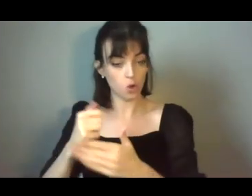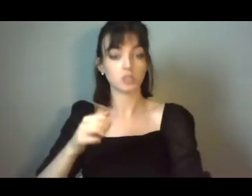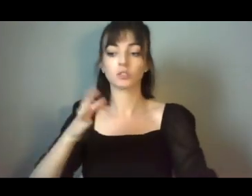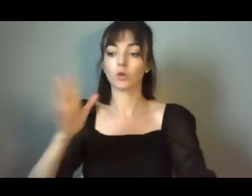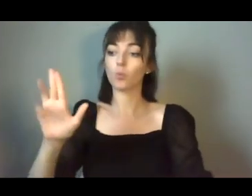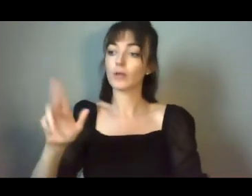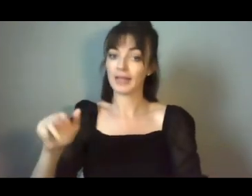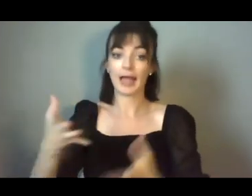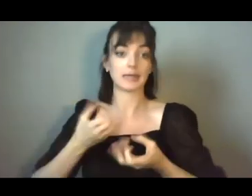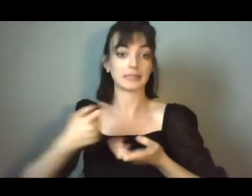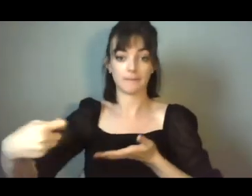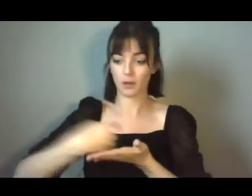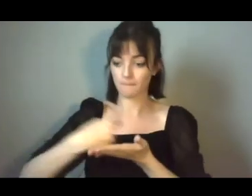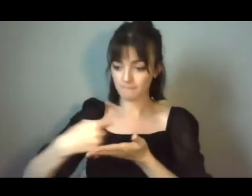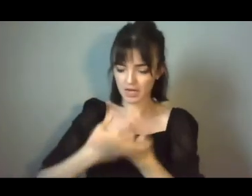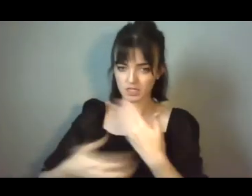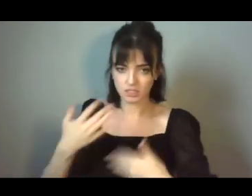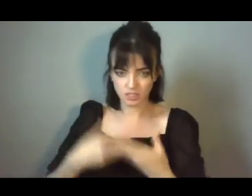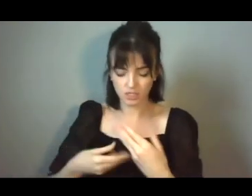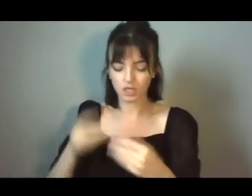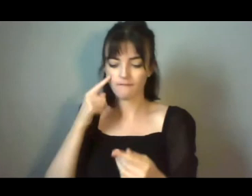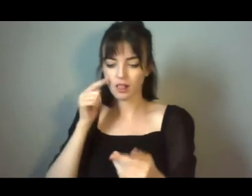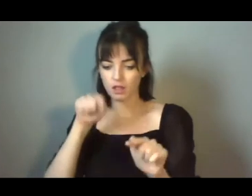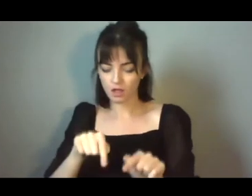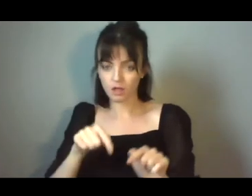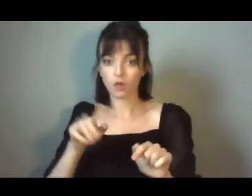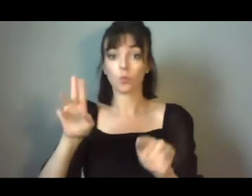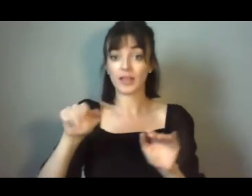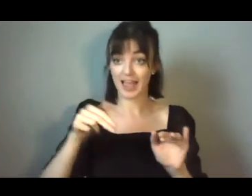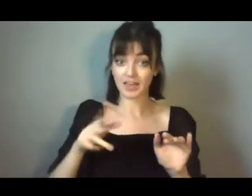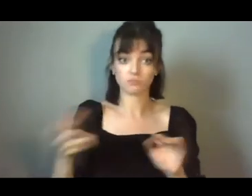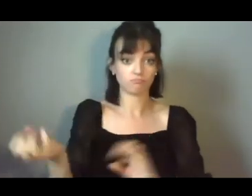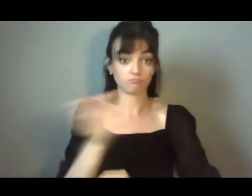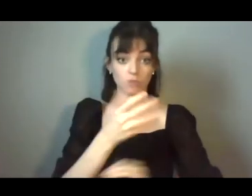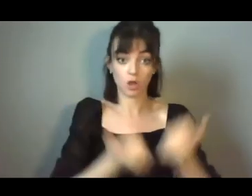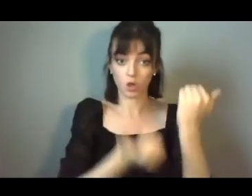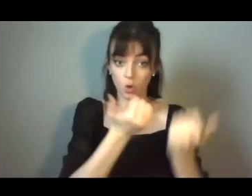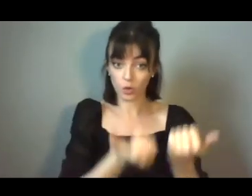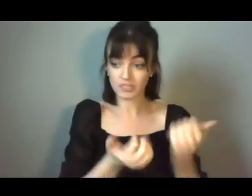initial investigations, we can escalate to court if we find a complaint well founded and the court